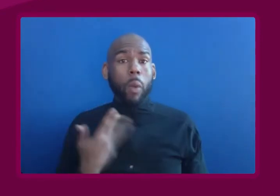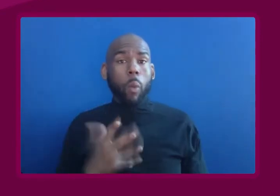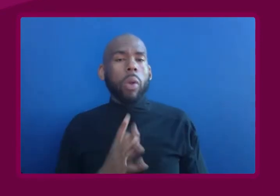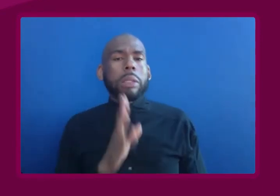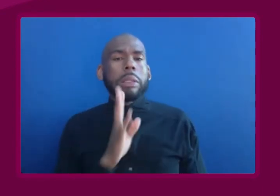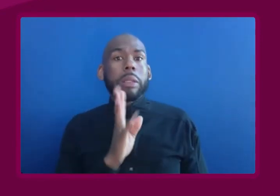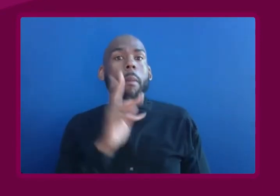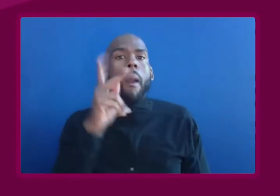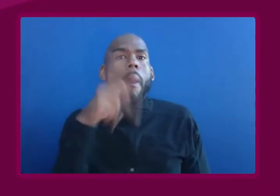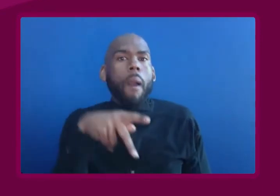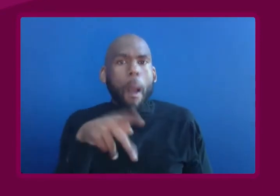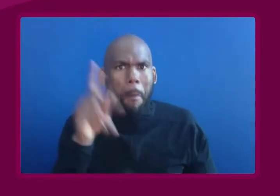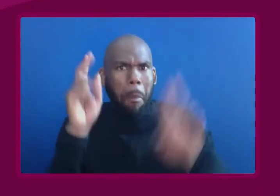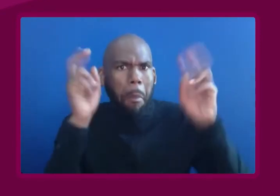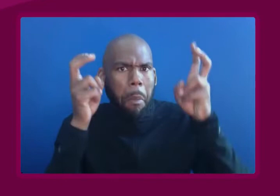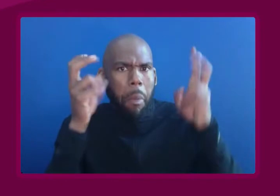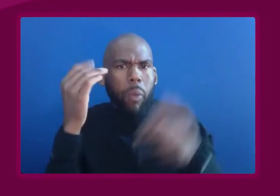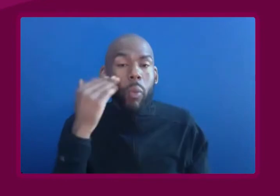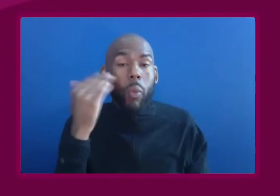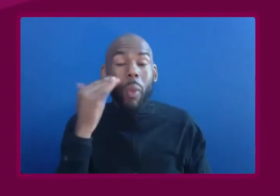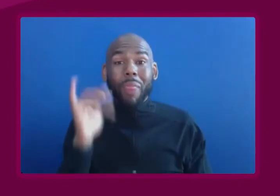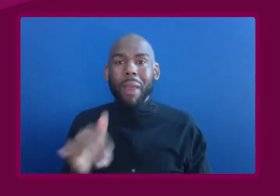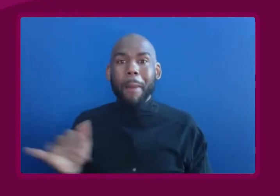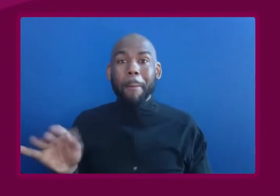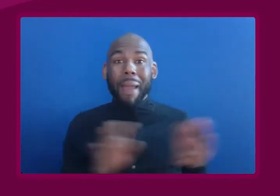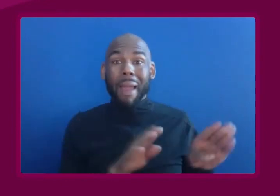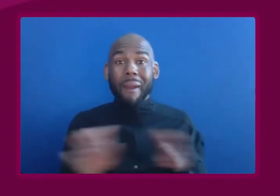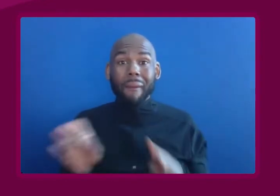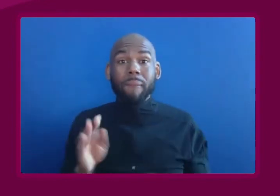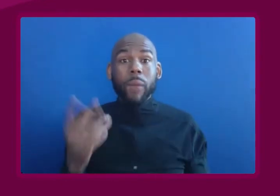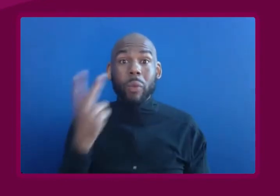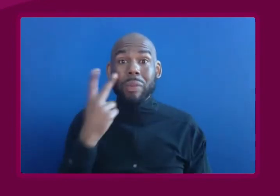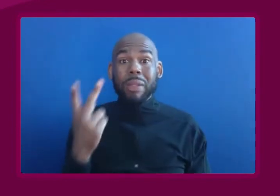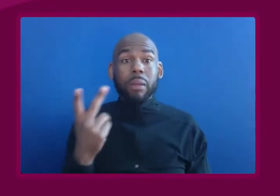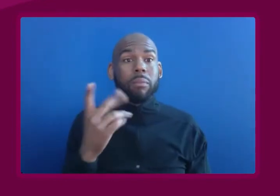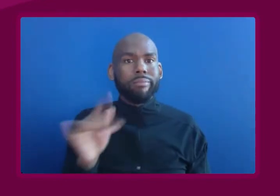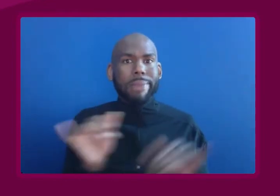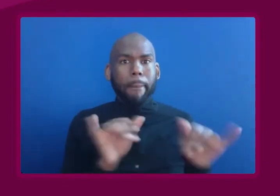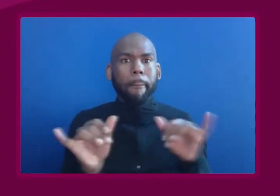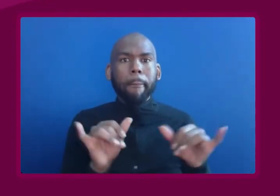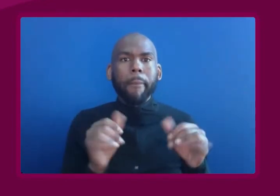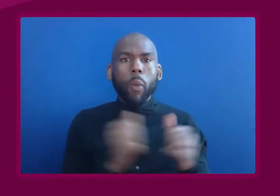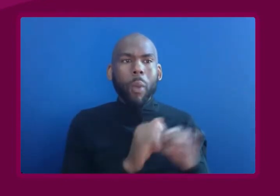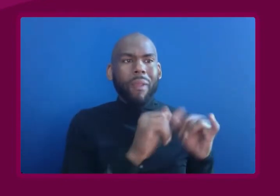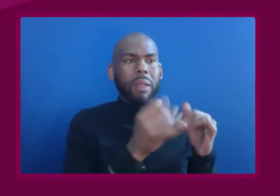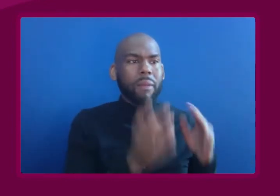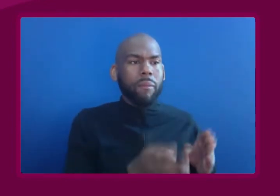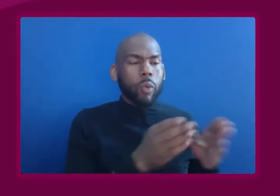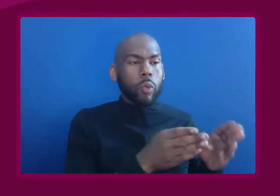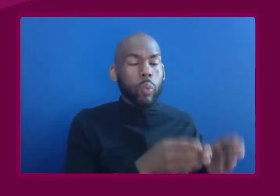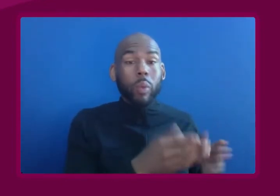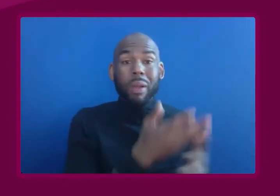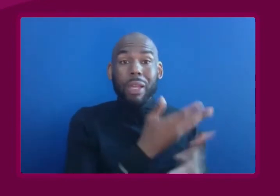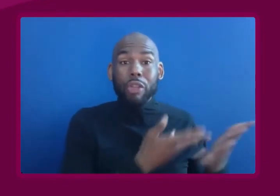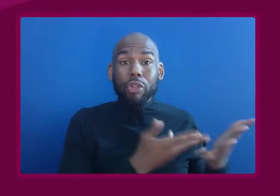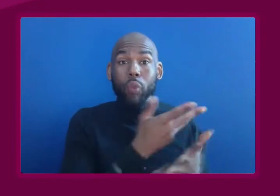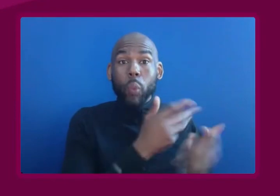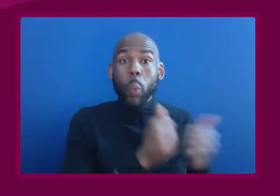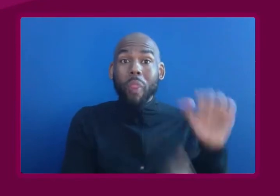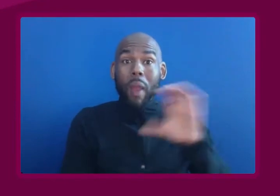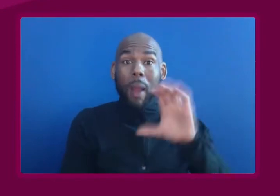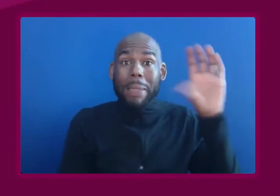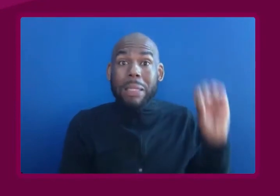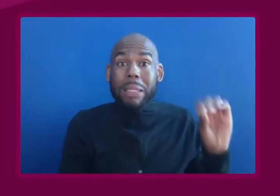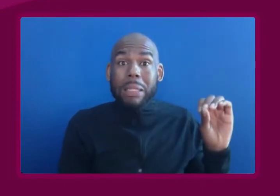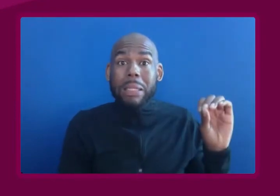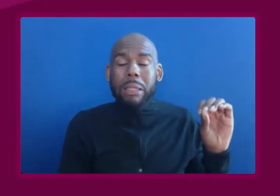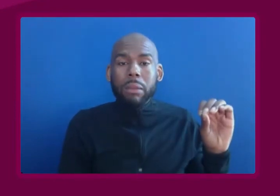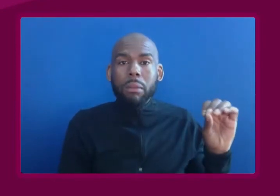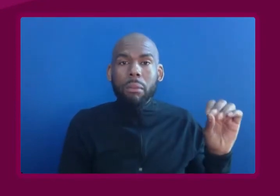And the same type of behavior that we saw with individuals and interactions with companies,